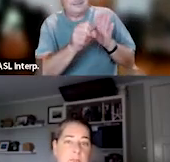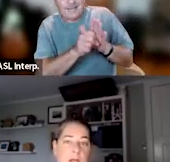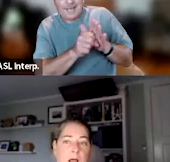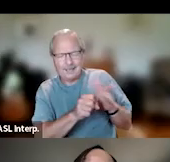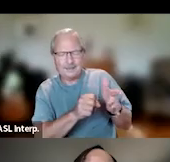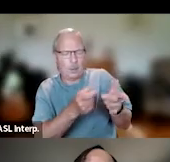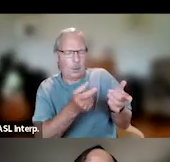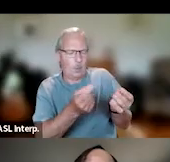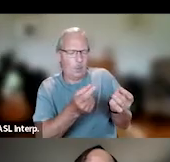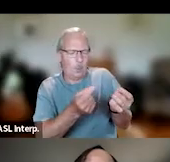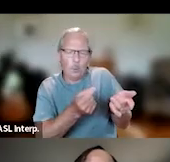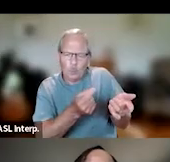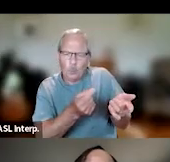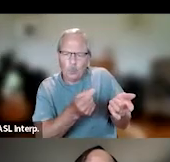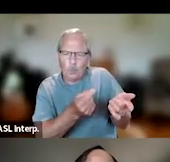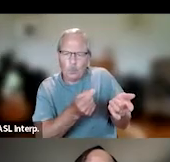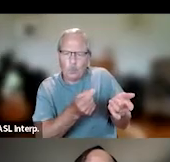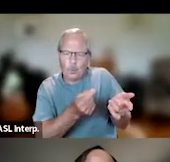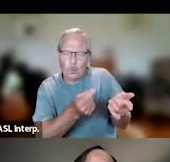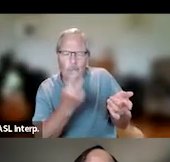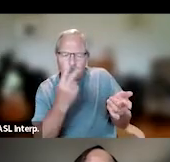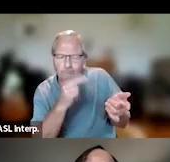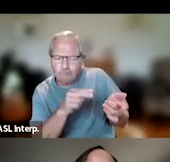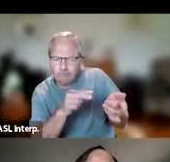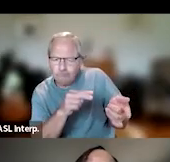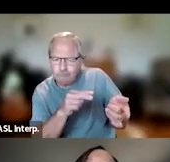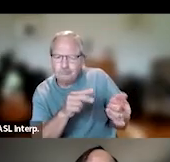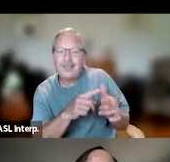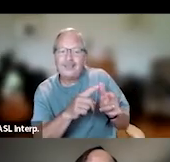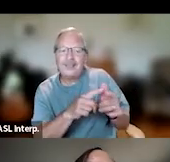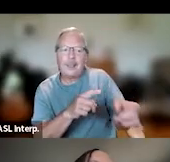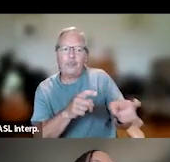that should give you some hope that SOAR